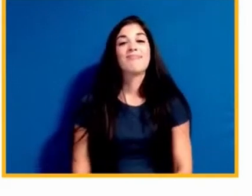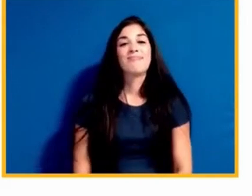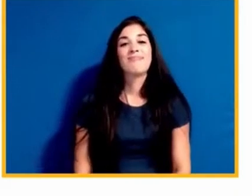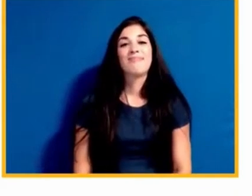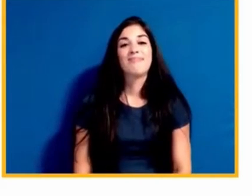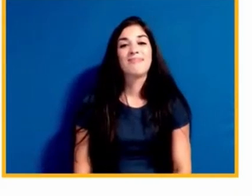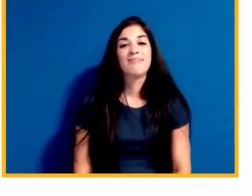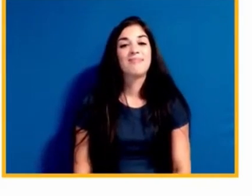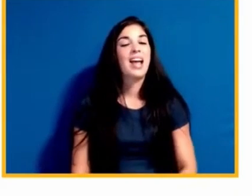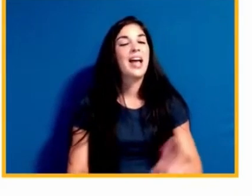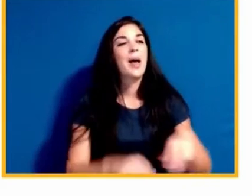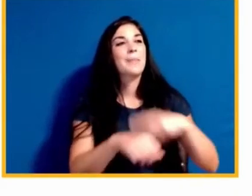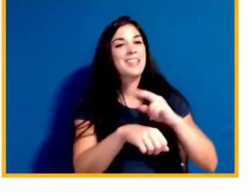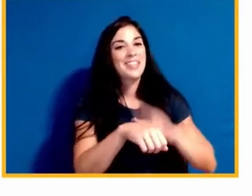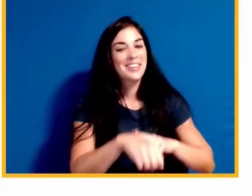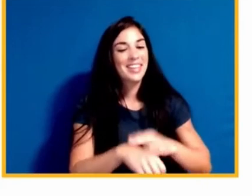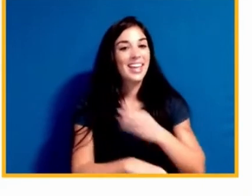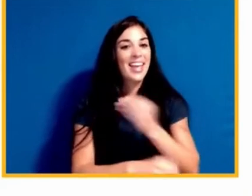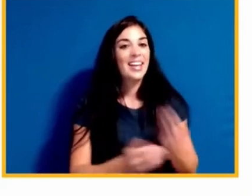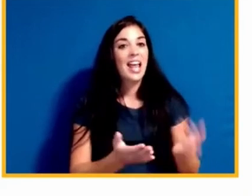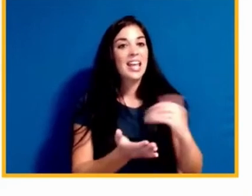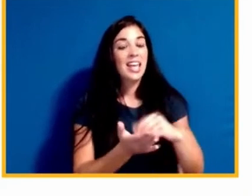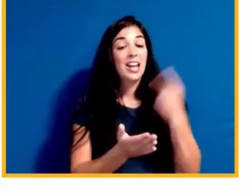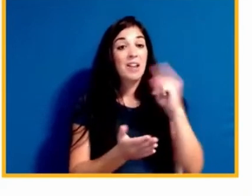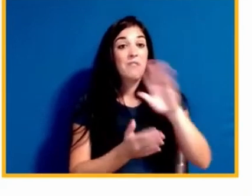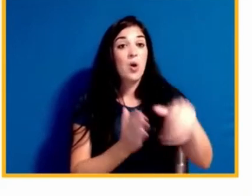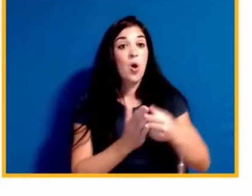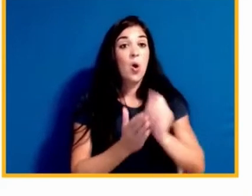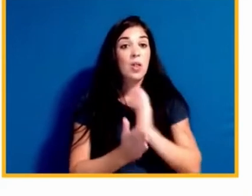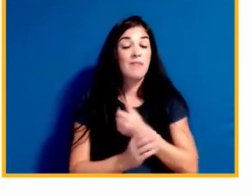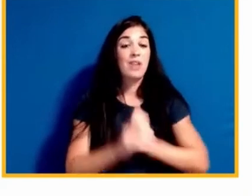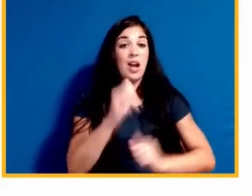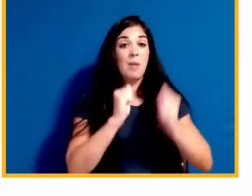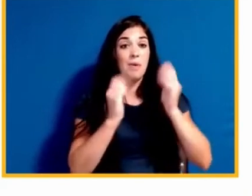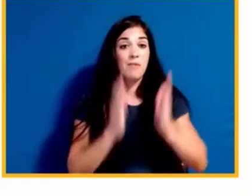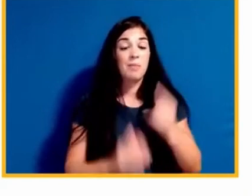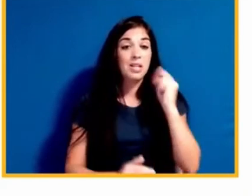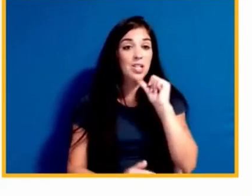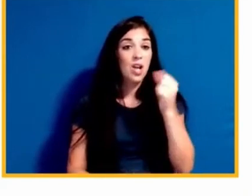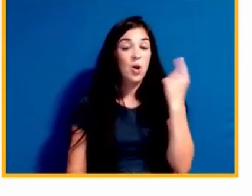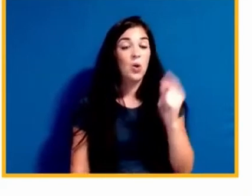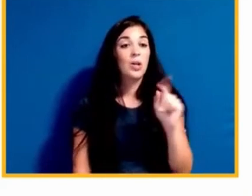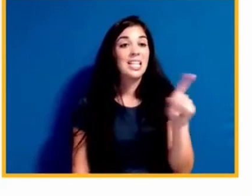[Zeke] Ansolutely, and I mean again, for all of our performers, not just Zero but for all of our performers,